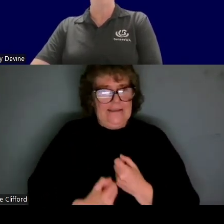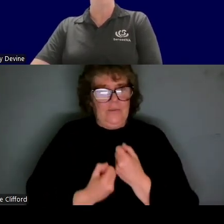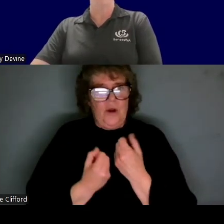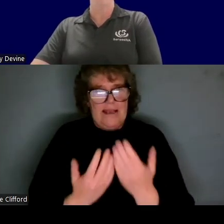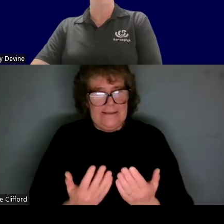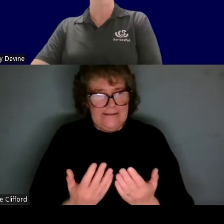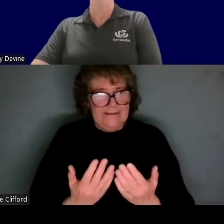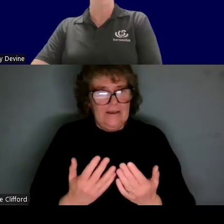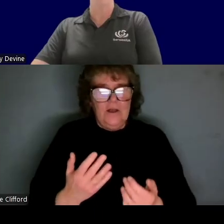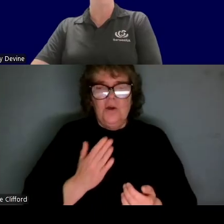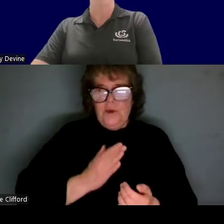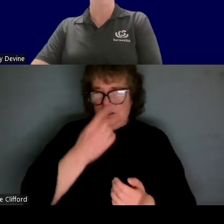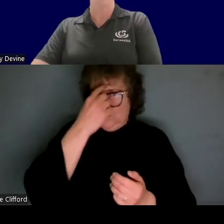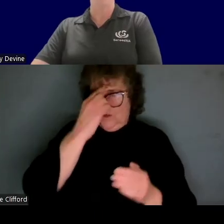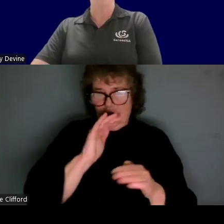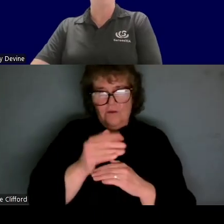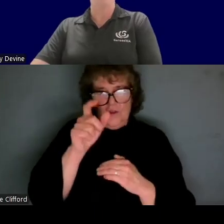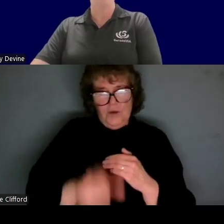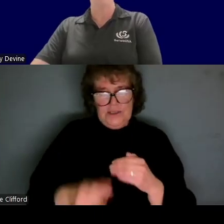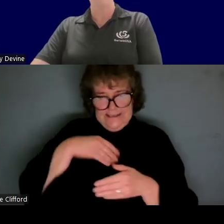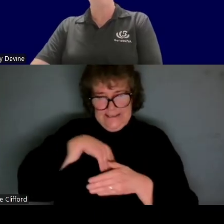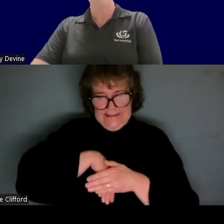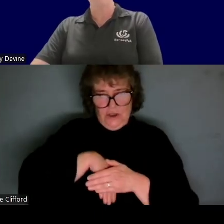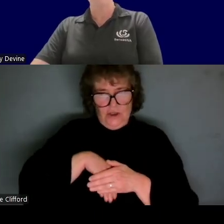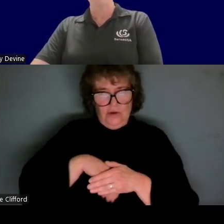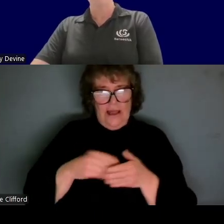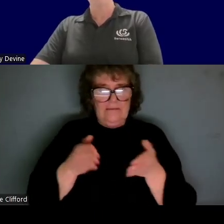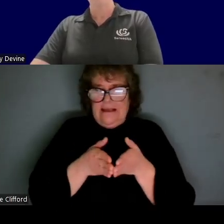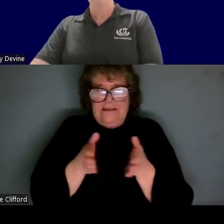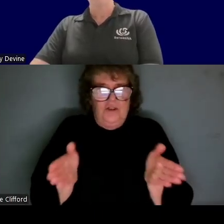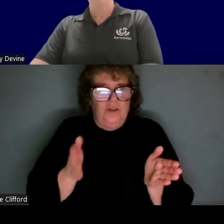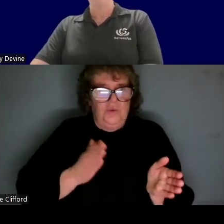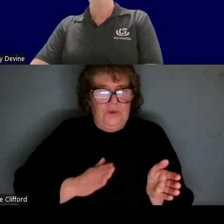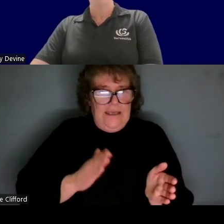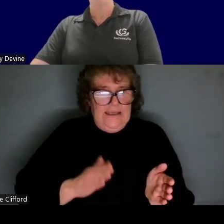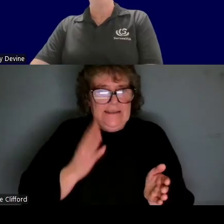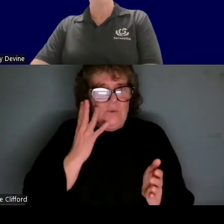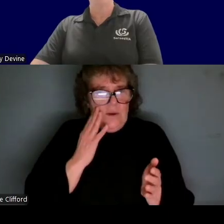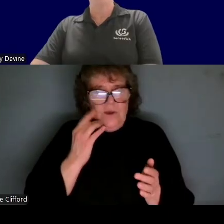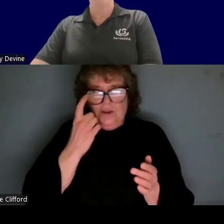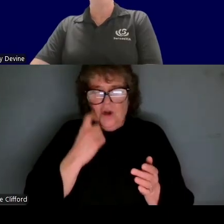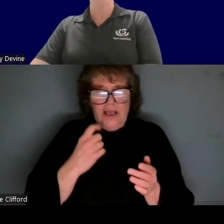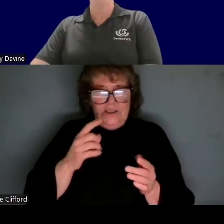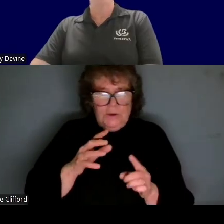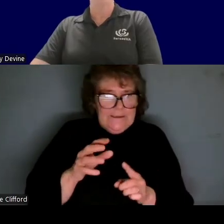external needs when identifying unmet needs. It's important to understand that everybody